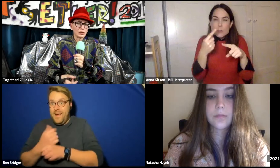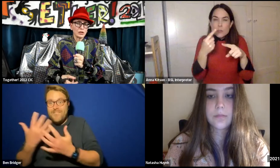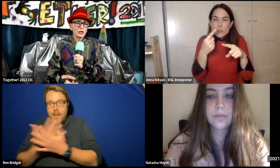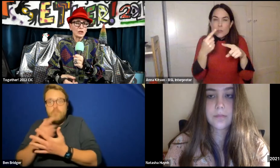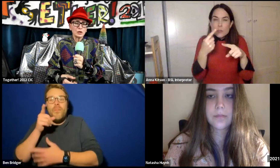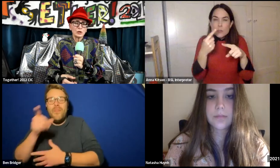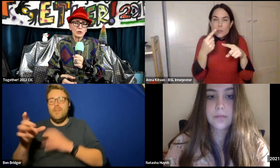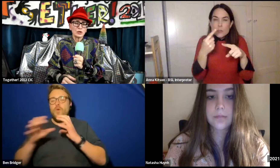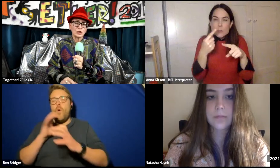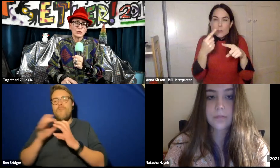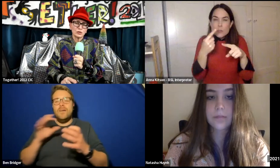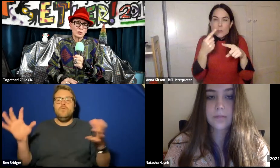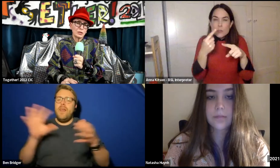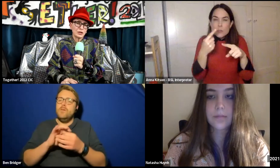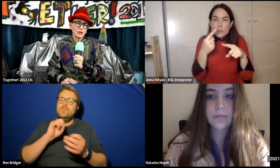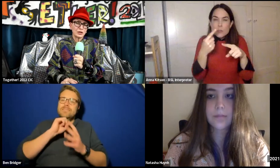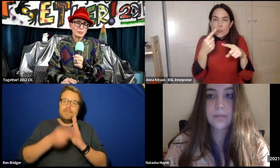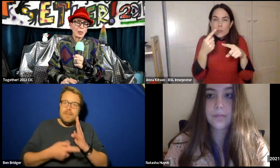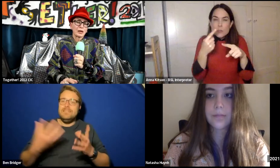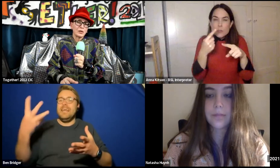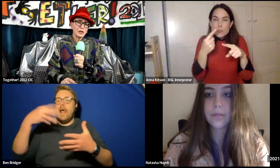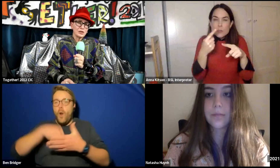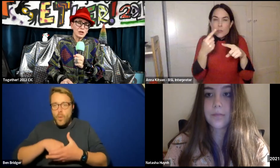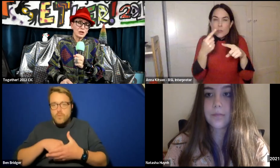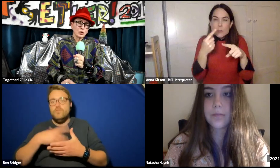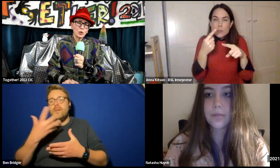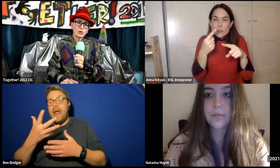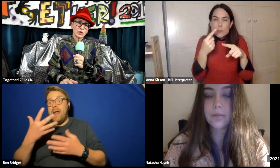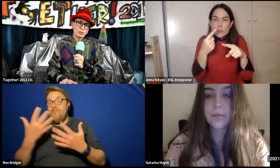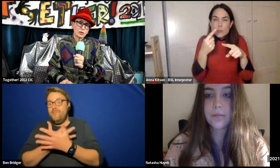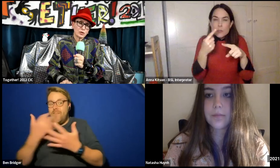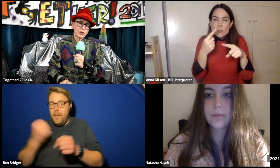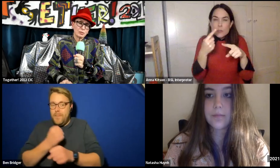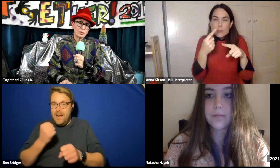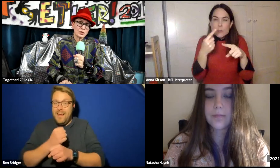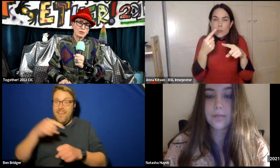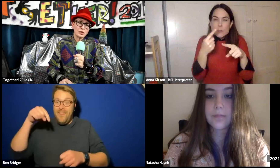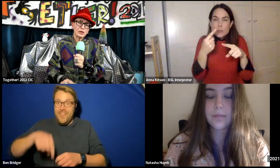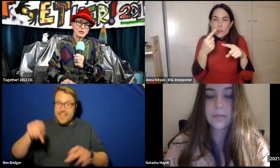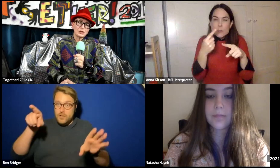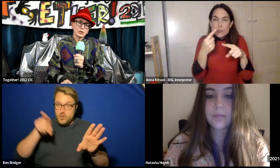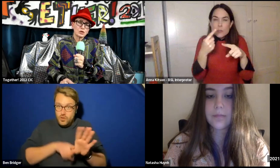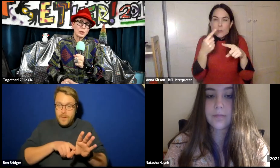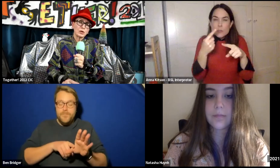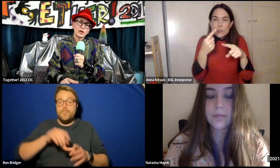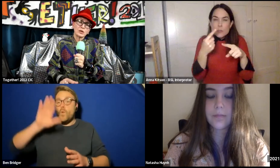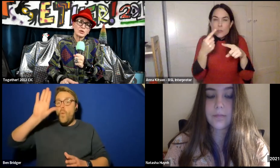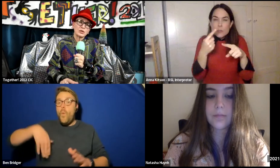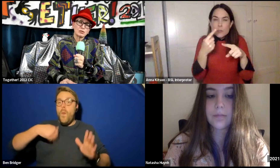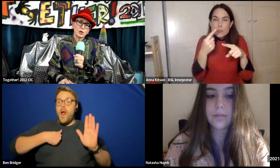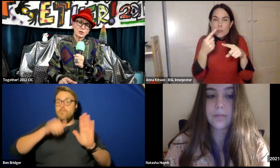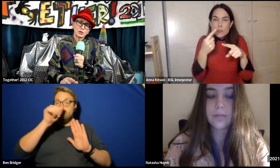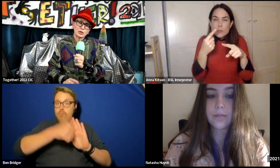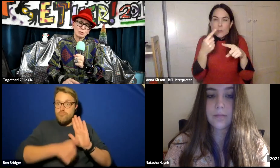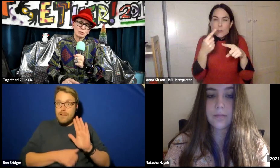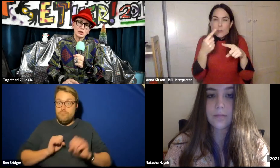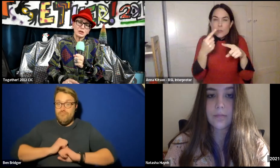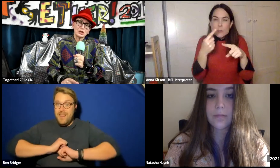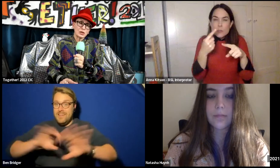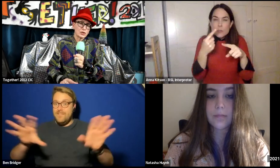disability, inclusion and film making. This year all of our programmes are released for 12 hours, rather than being